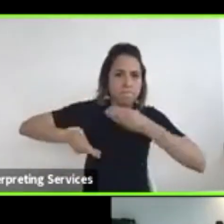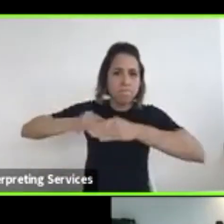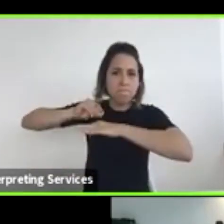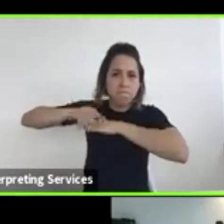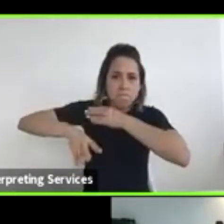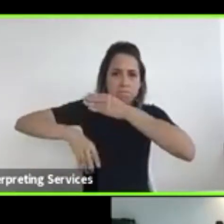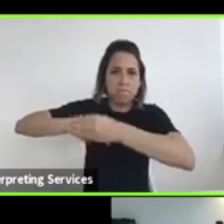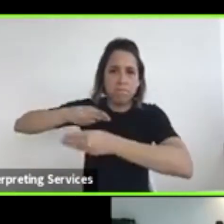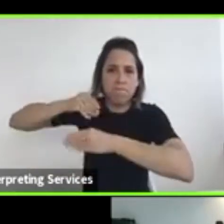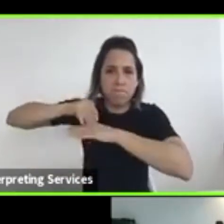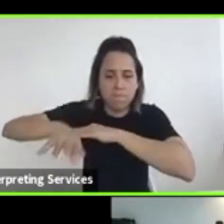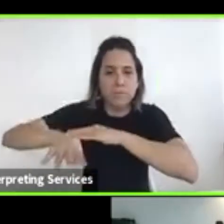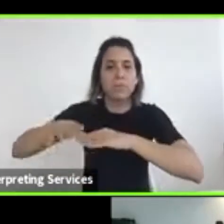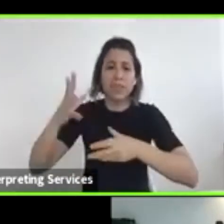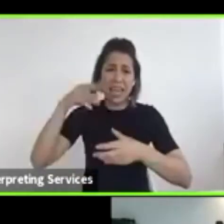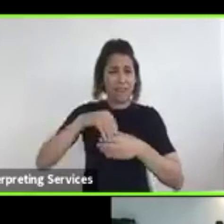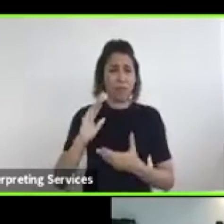RIGHT? HAVING GONE TO SCHOOL COLOMBIA, THERE